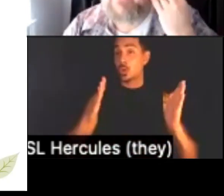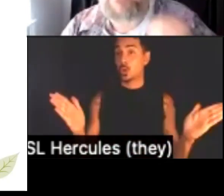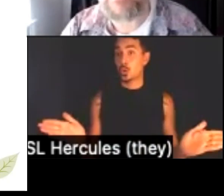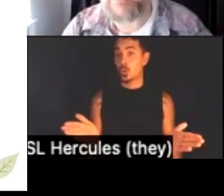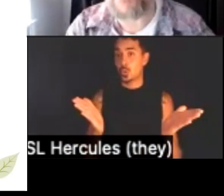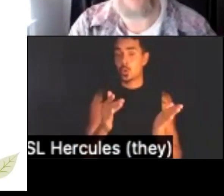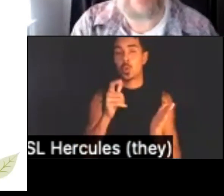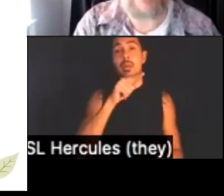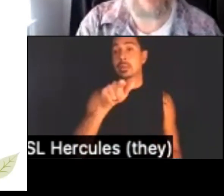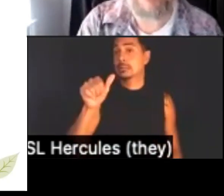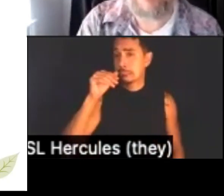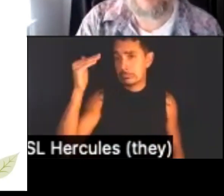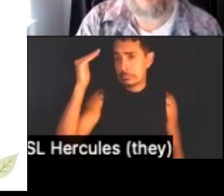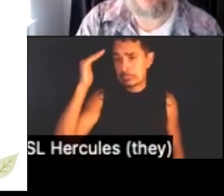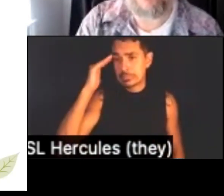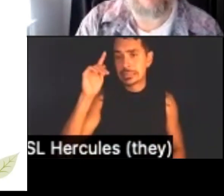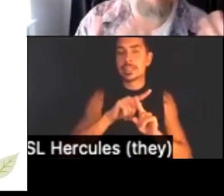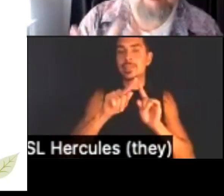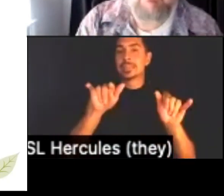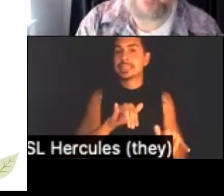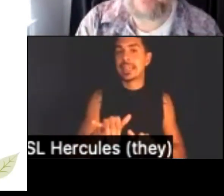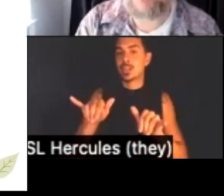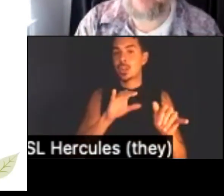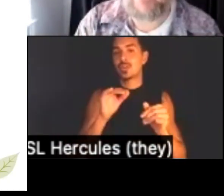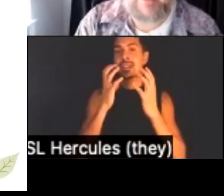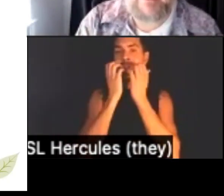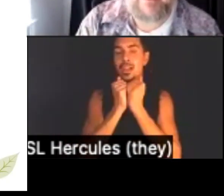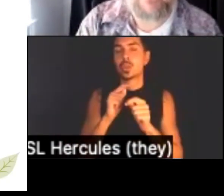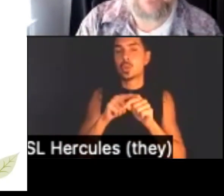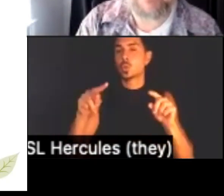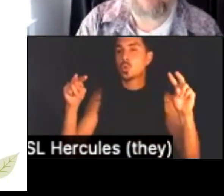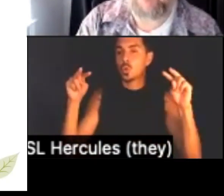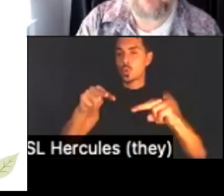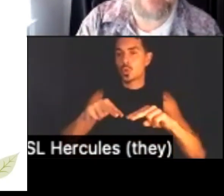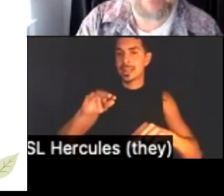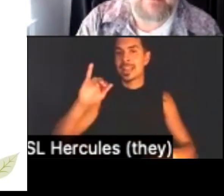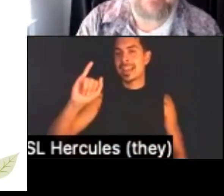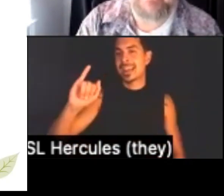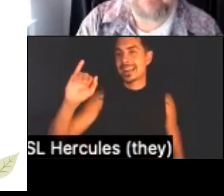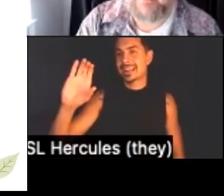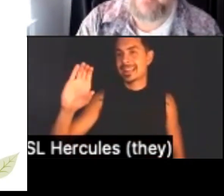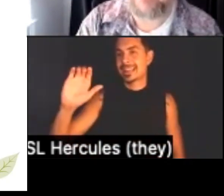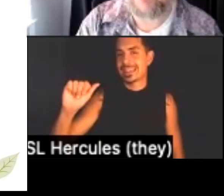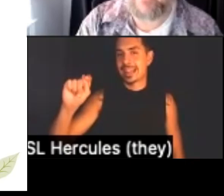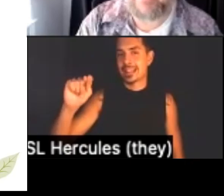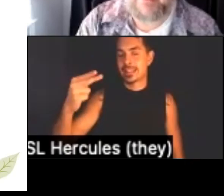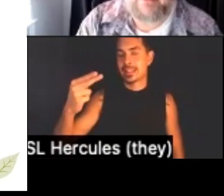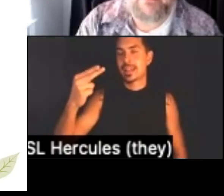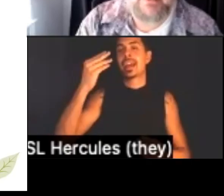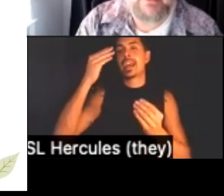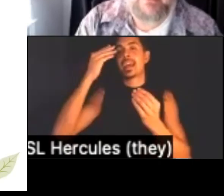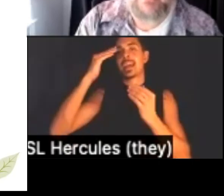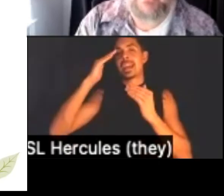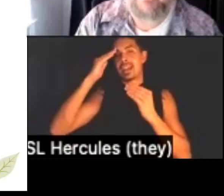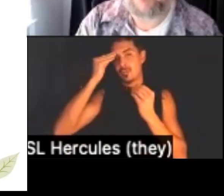of different standards of care to look into ICATH, which is Informed Consent to Access Trans Health.